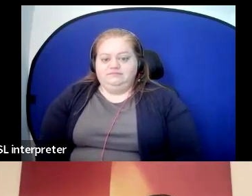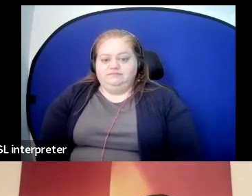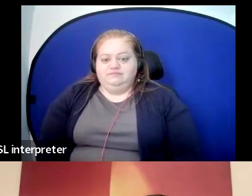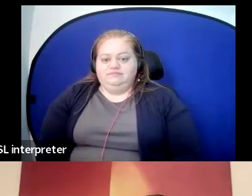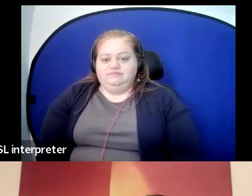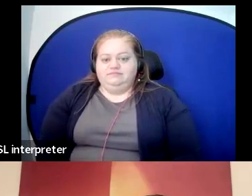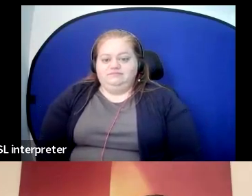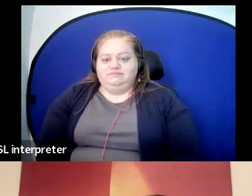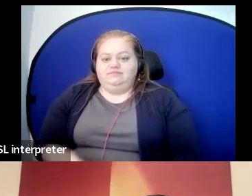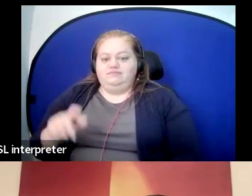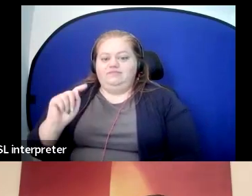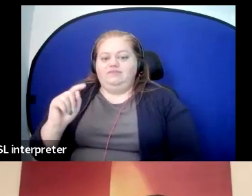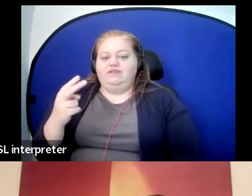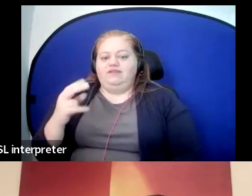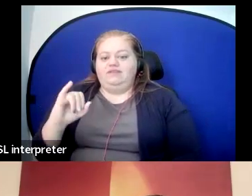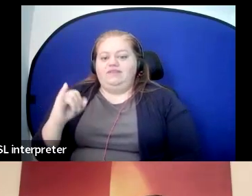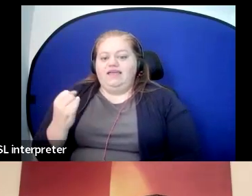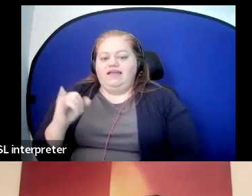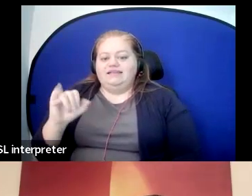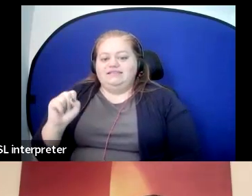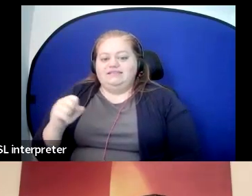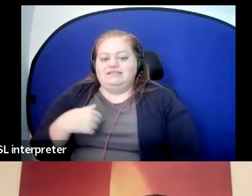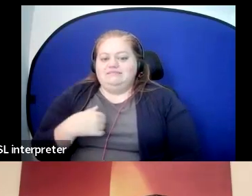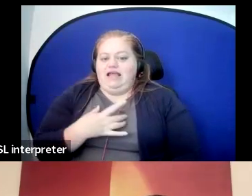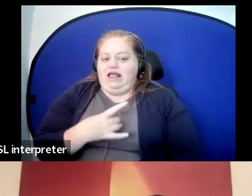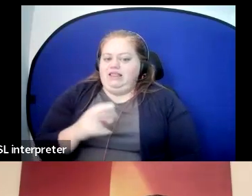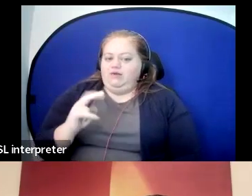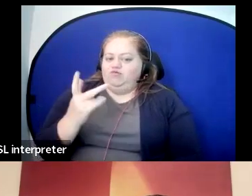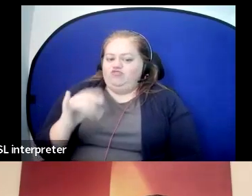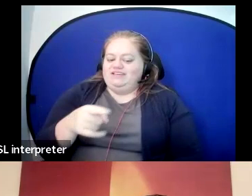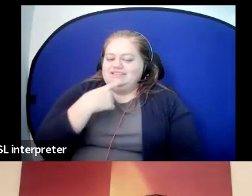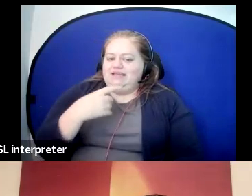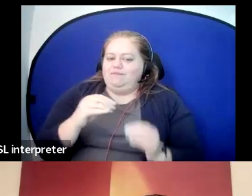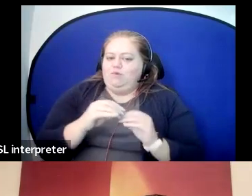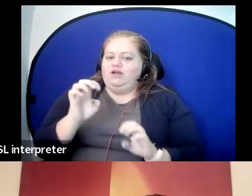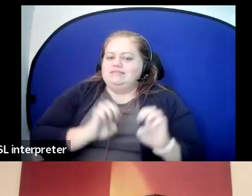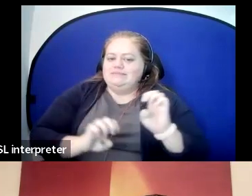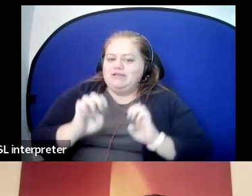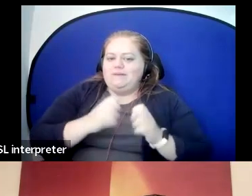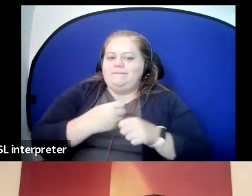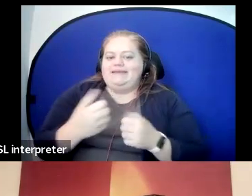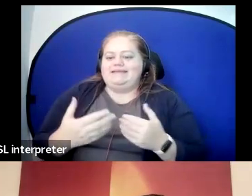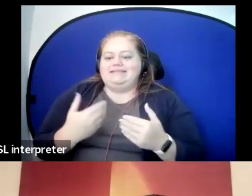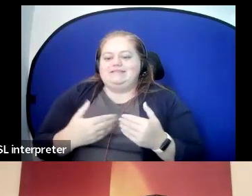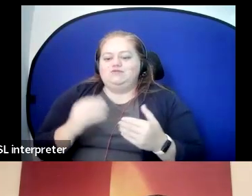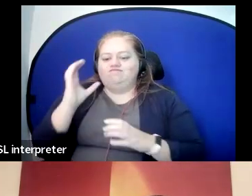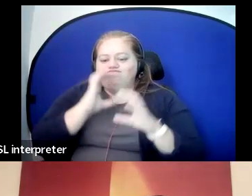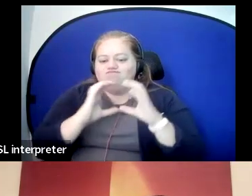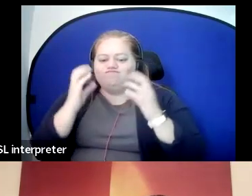I would second some of what Ricky said about more experimentation and making it easier to explore what these models do